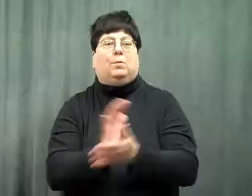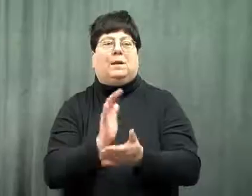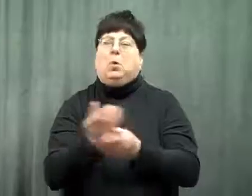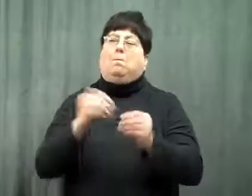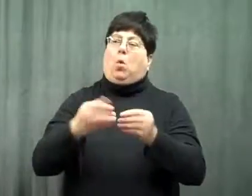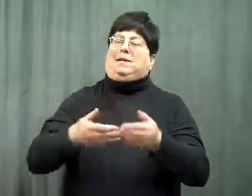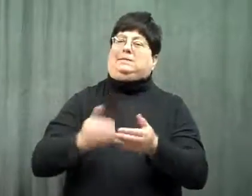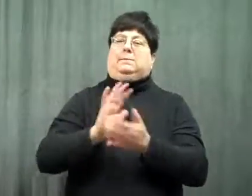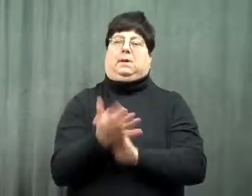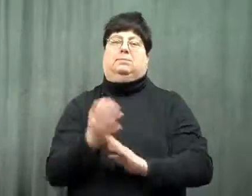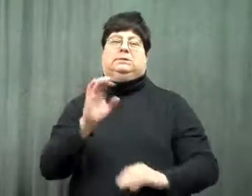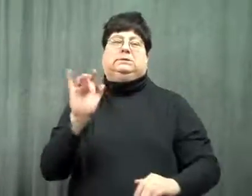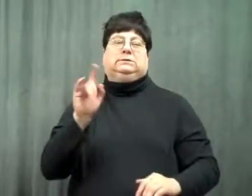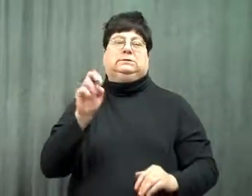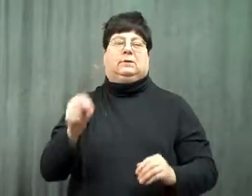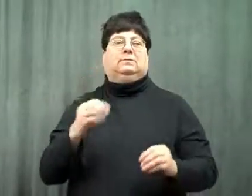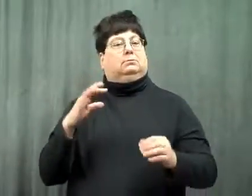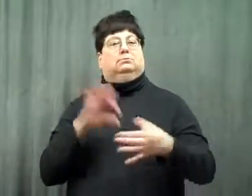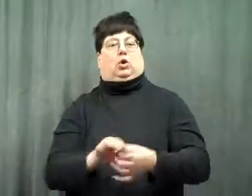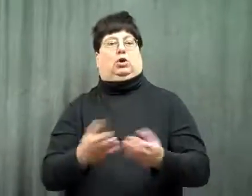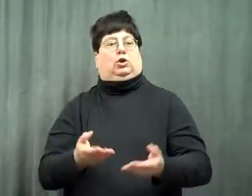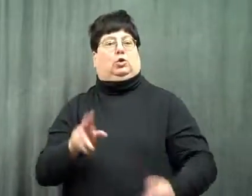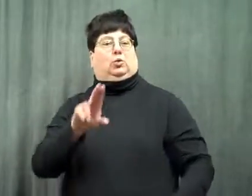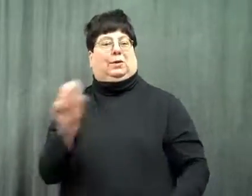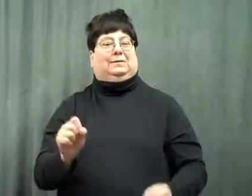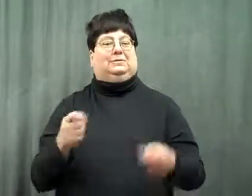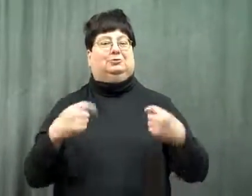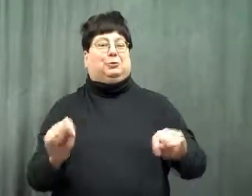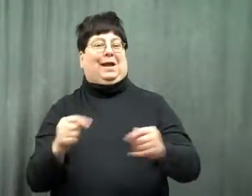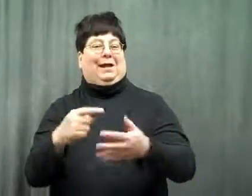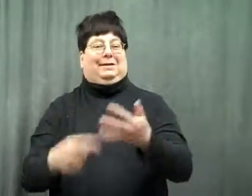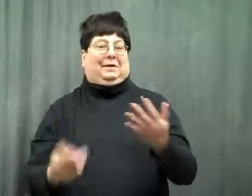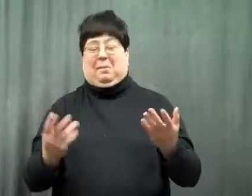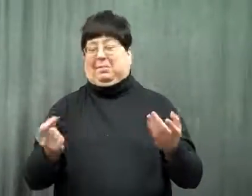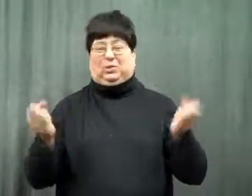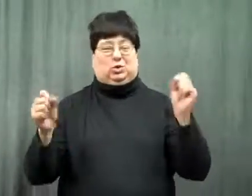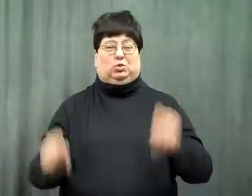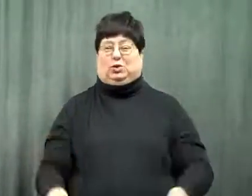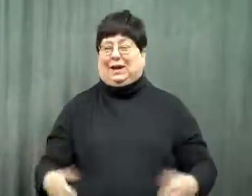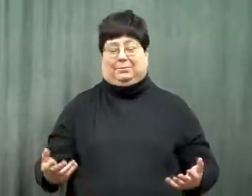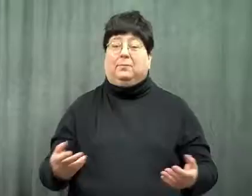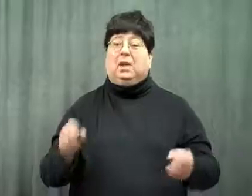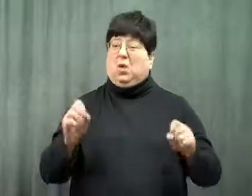and make it easier to gain citizenship. The bill died.